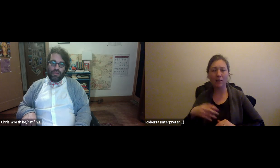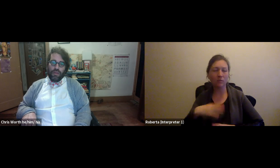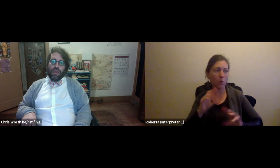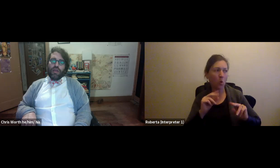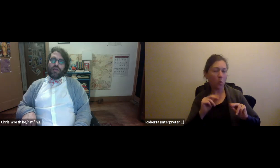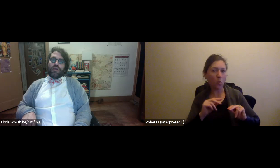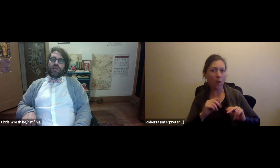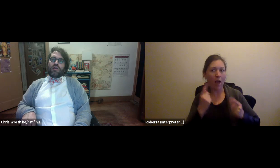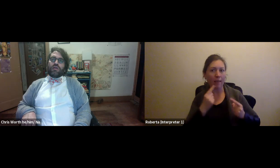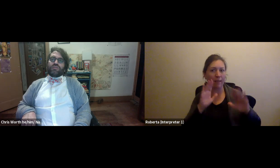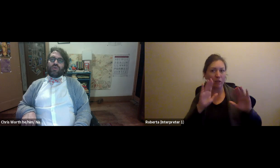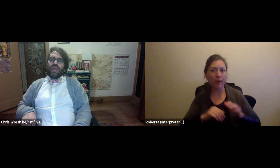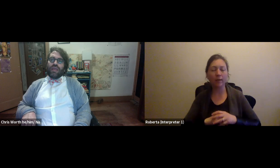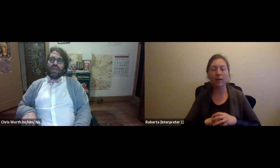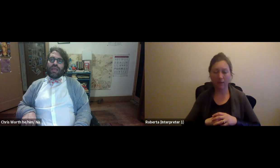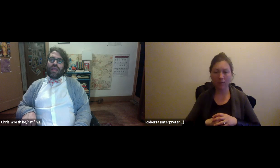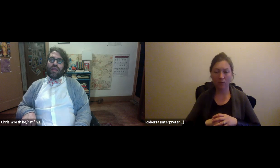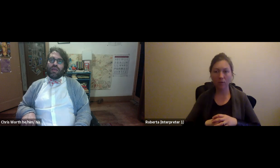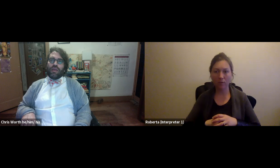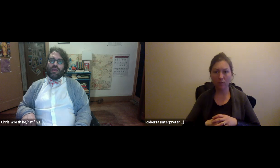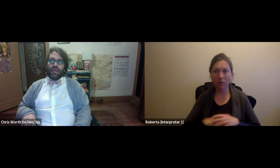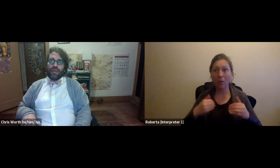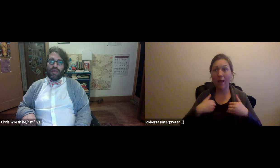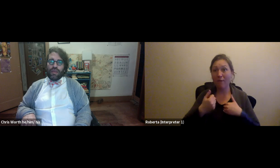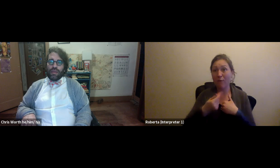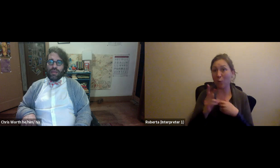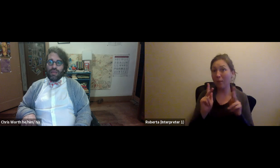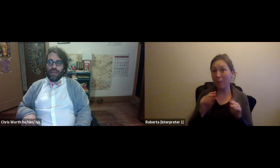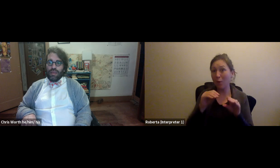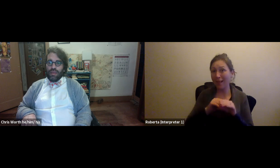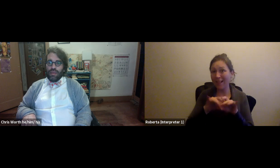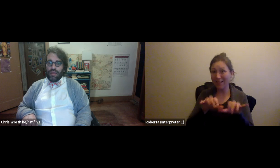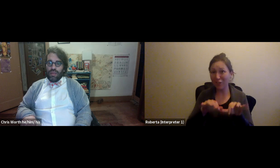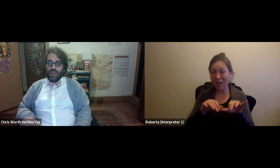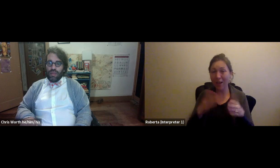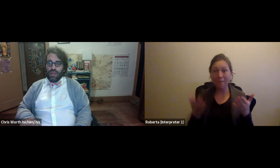was just great, and you know we've got some folks in the chat that might have extra questions.